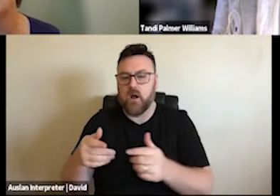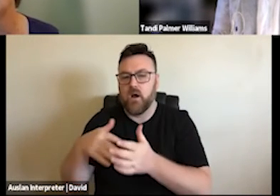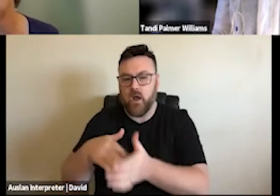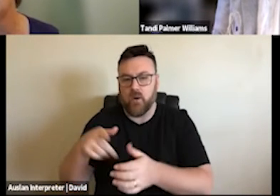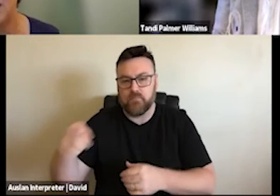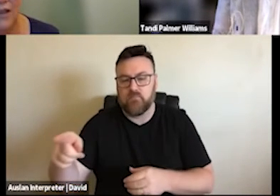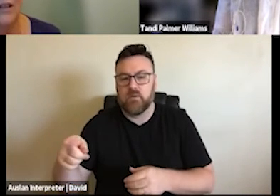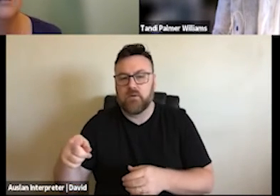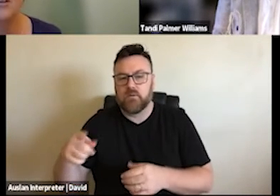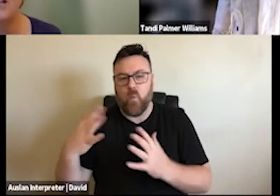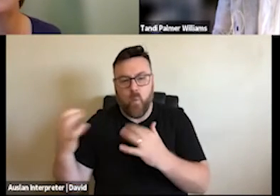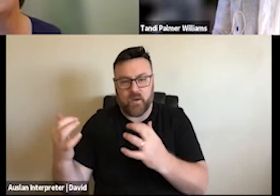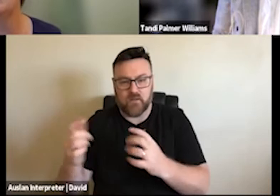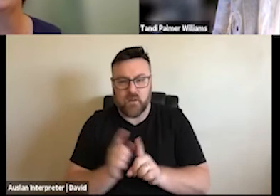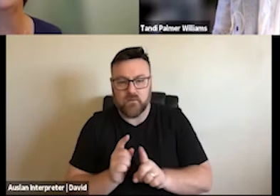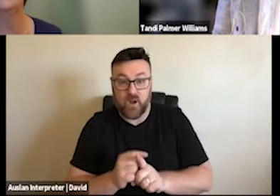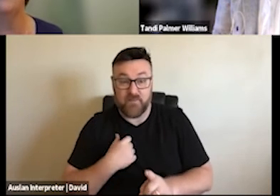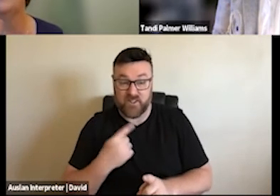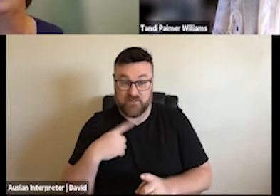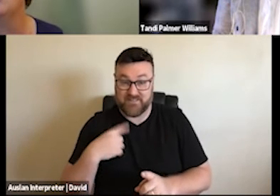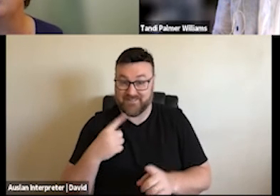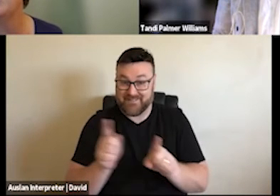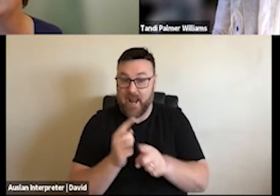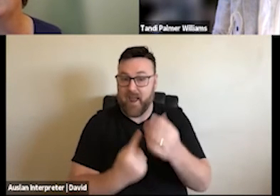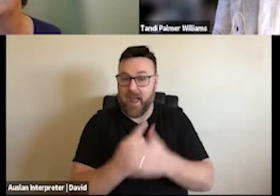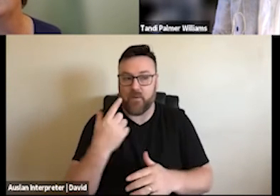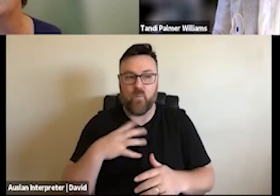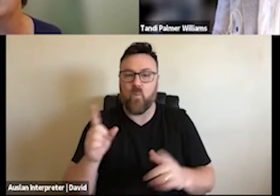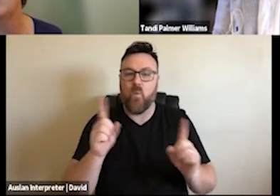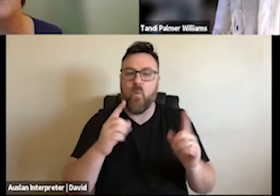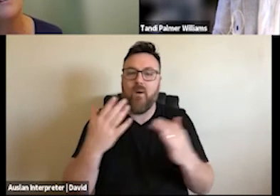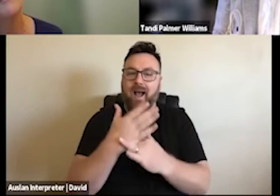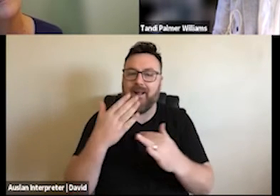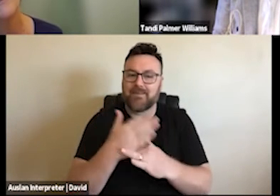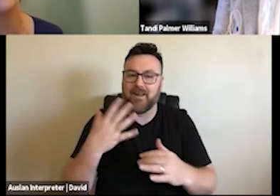was around that accessibility and finding help to get there and having someone there